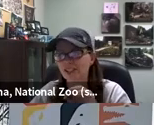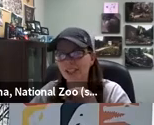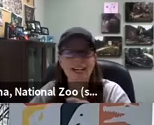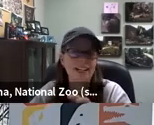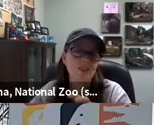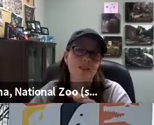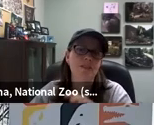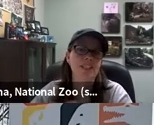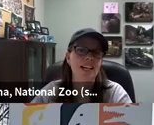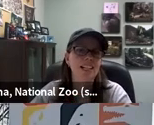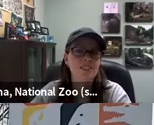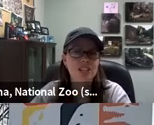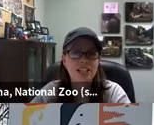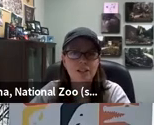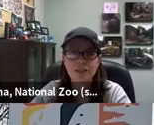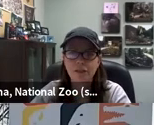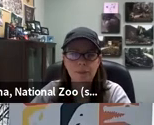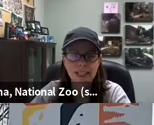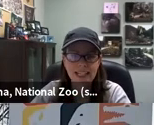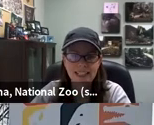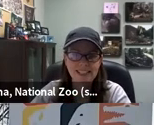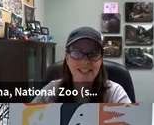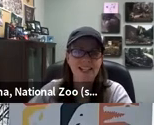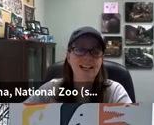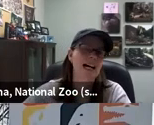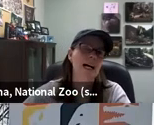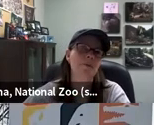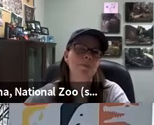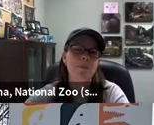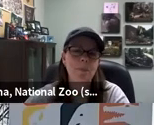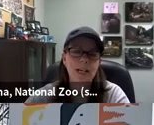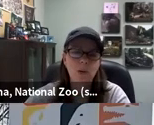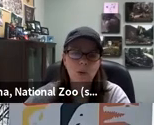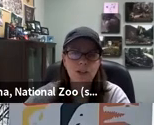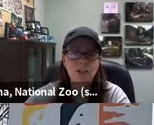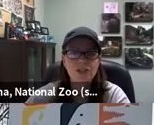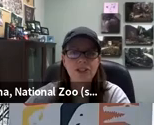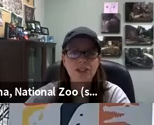genetics or the physiology